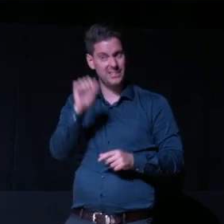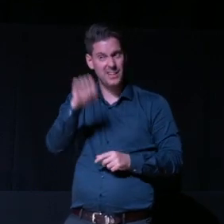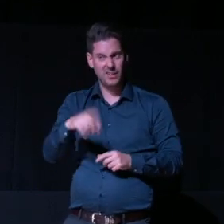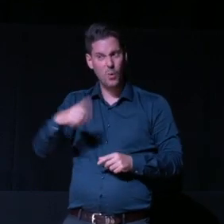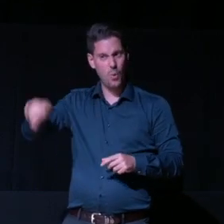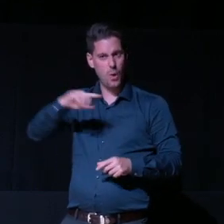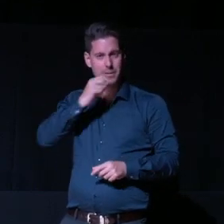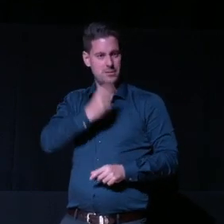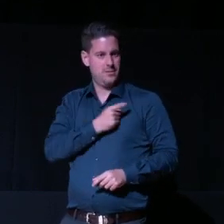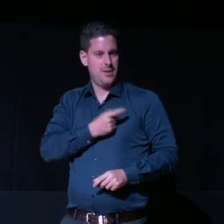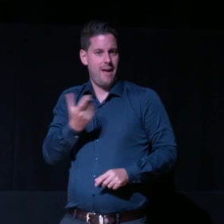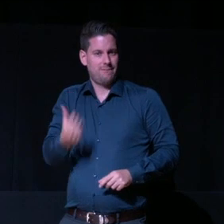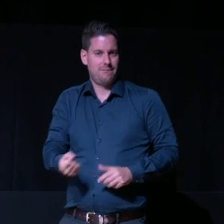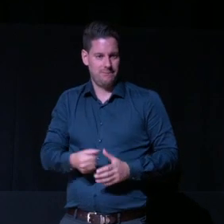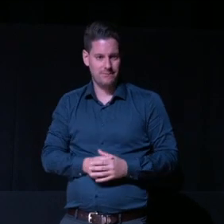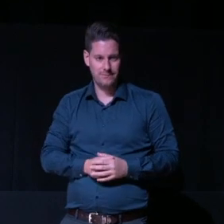And I think going to what we